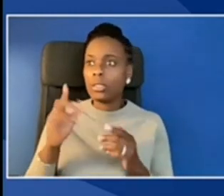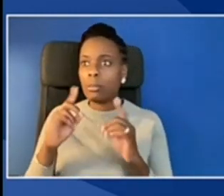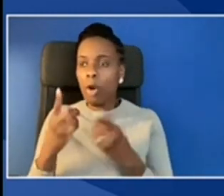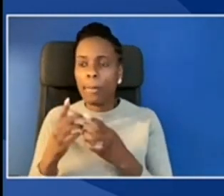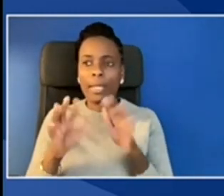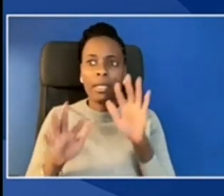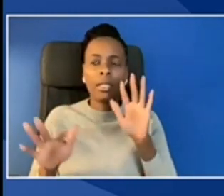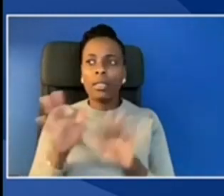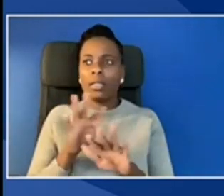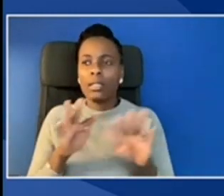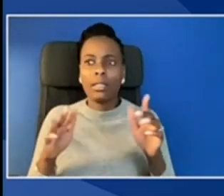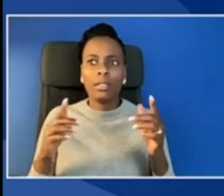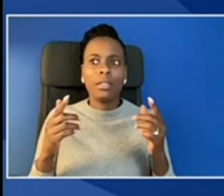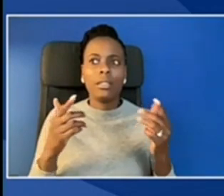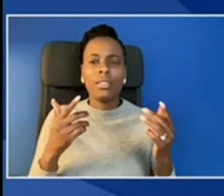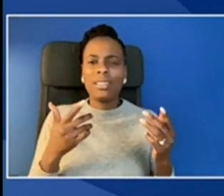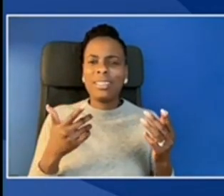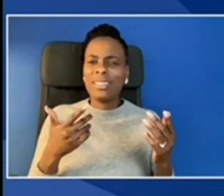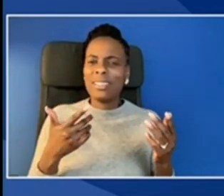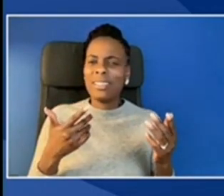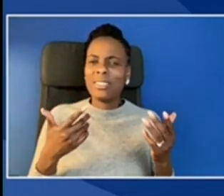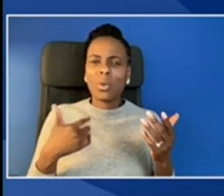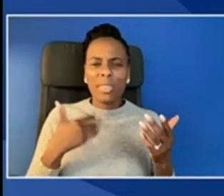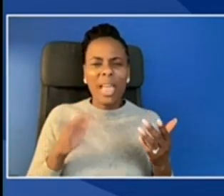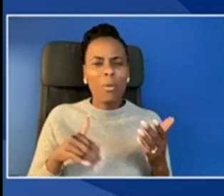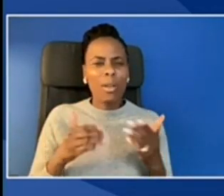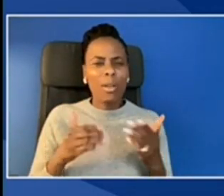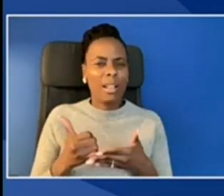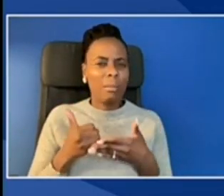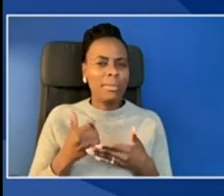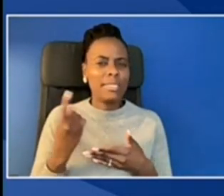So I think that that would be just one other thing to consider is if- is there